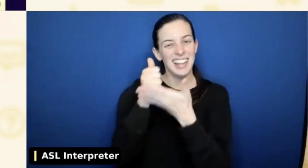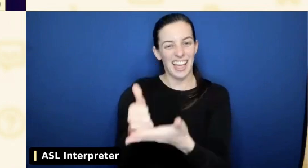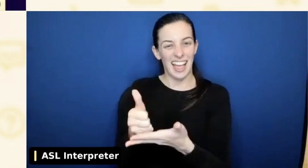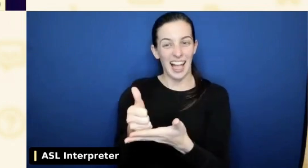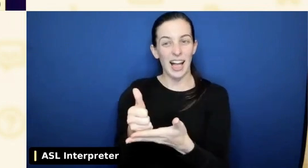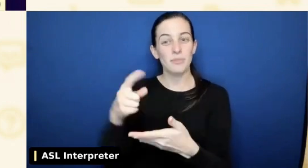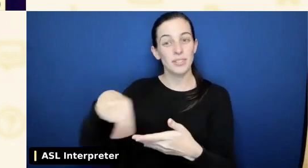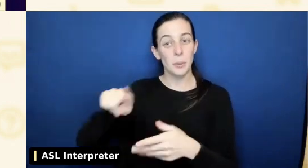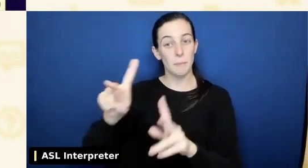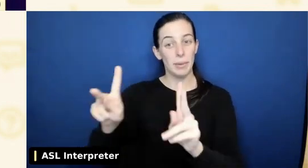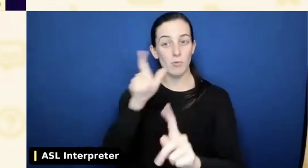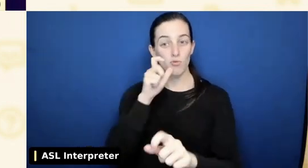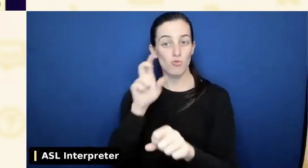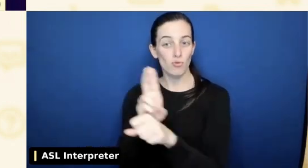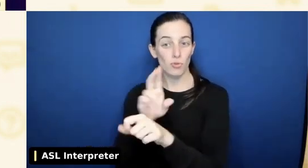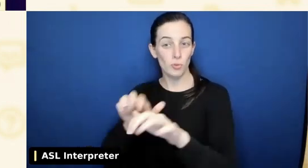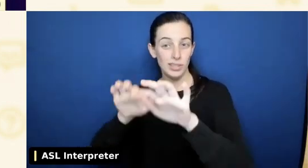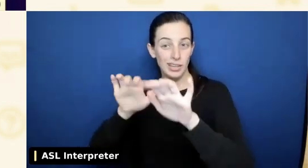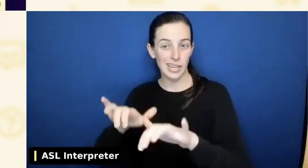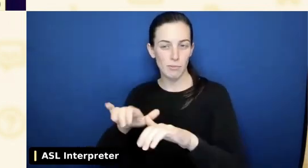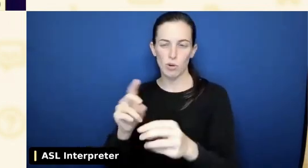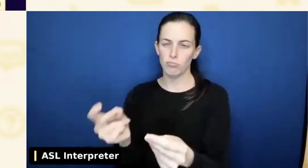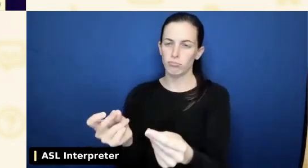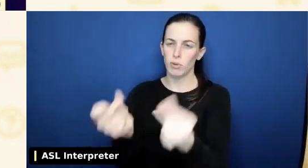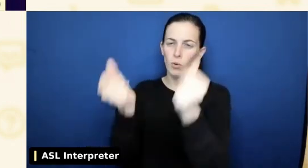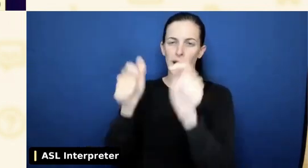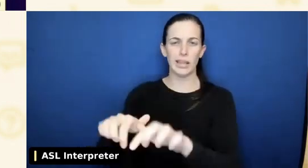to quickly tap to the fields that need work.